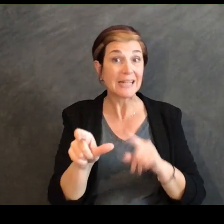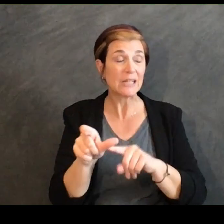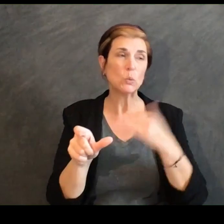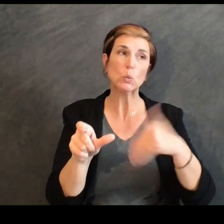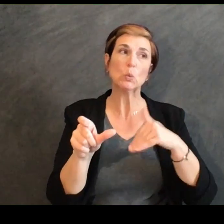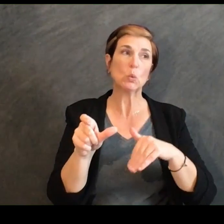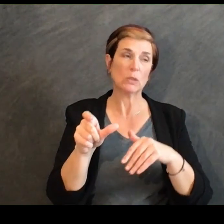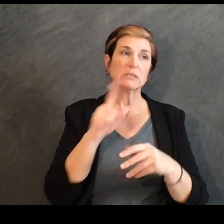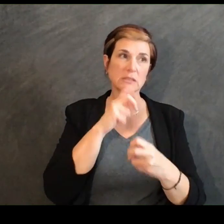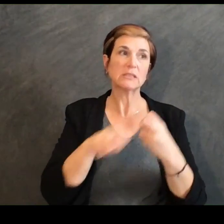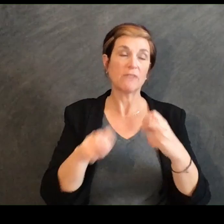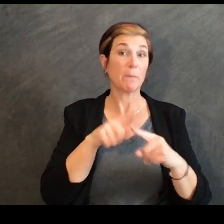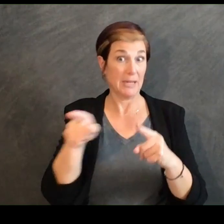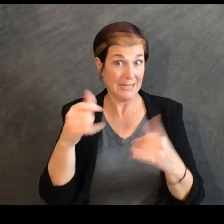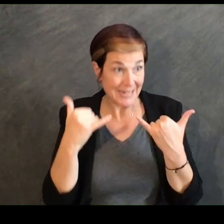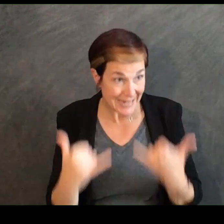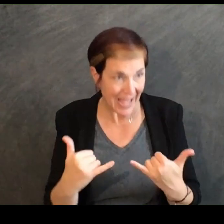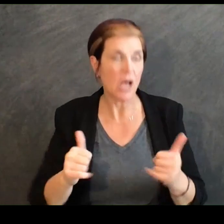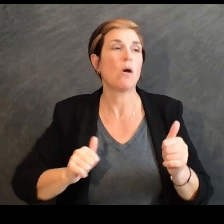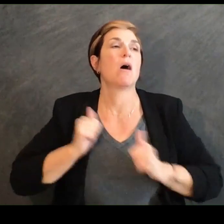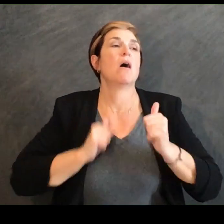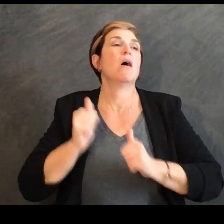clamped down and I think they're gonna see some very good results it's tough